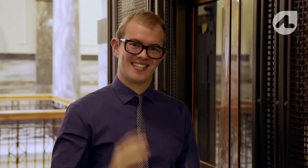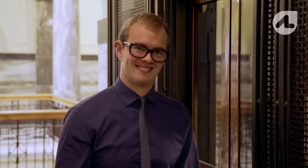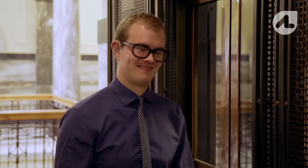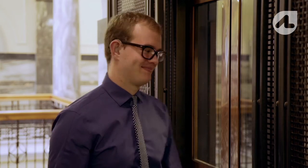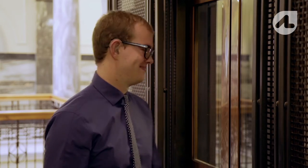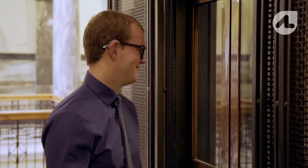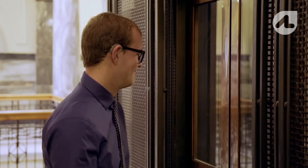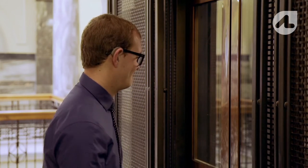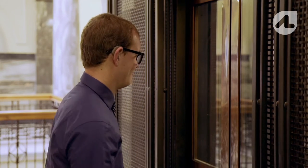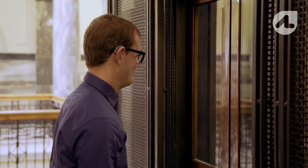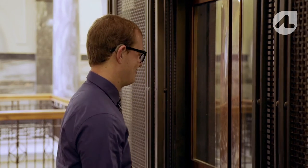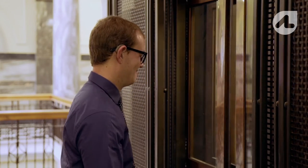[Lift chime sounds]